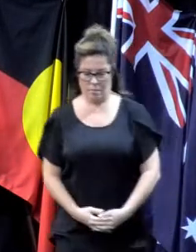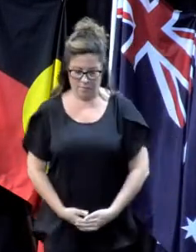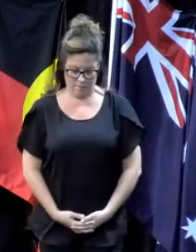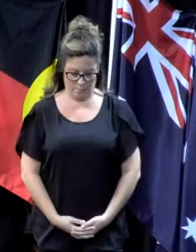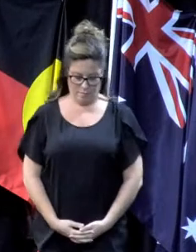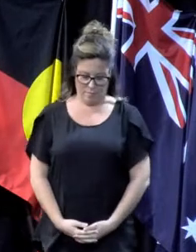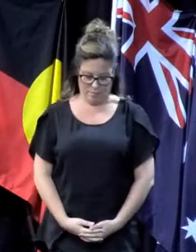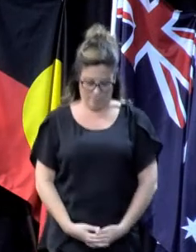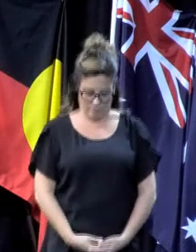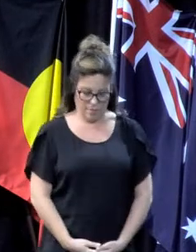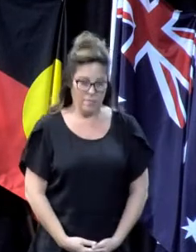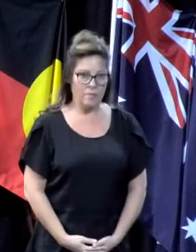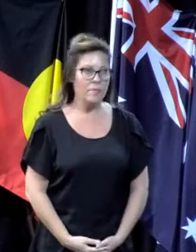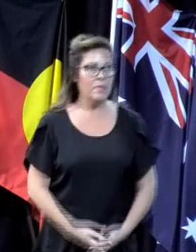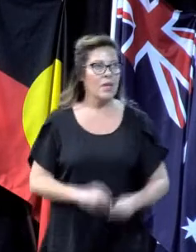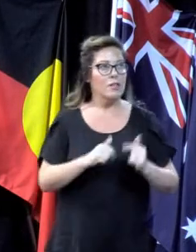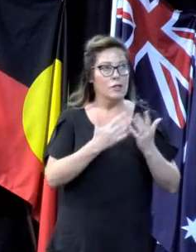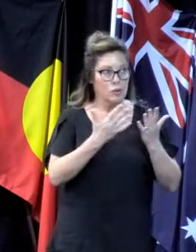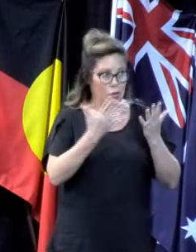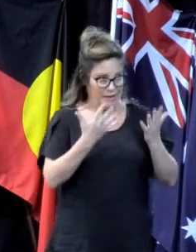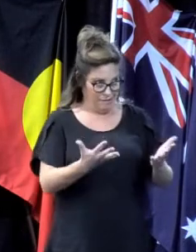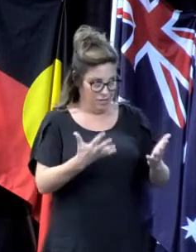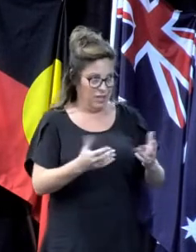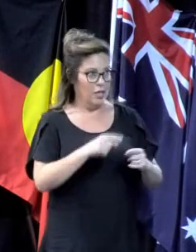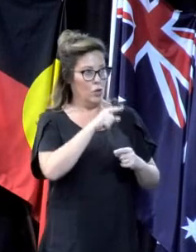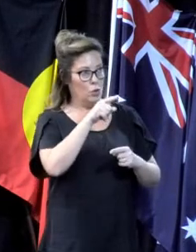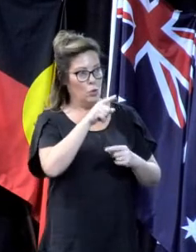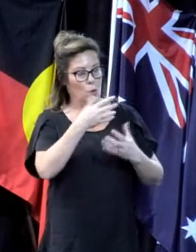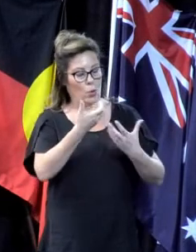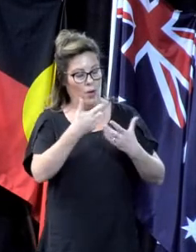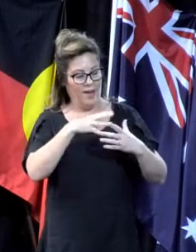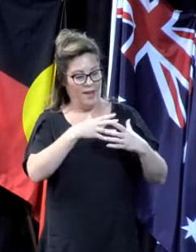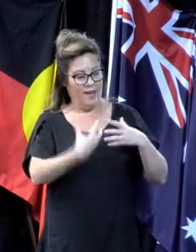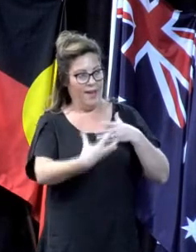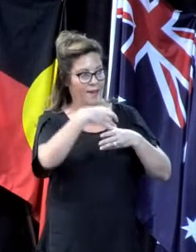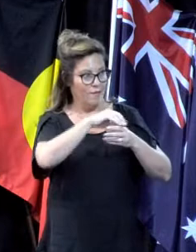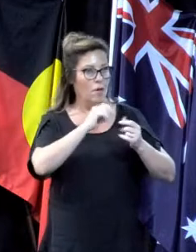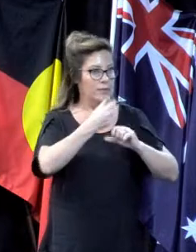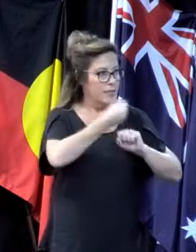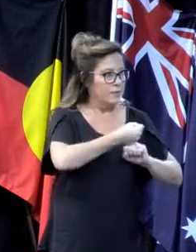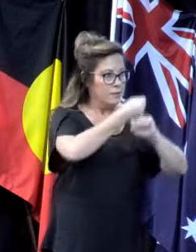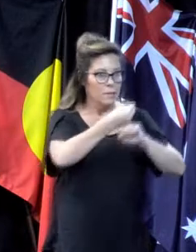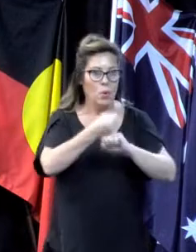in supporting two schools which are as not progressed, shall we say,